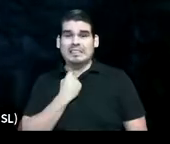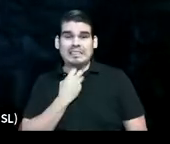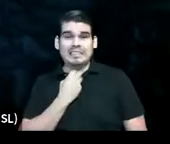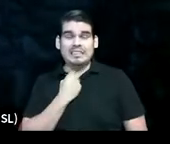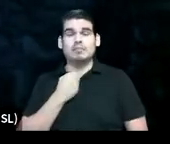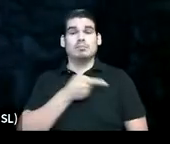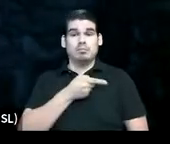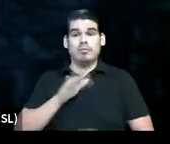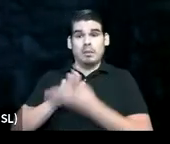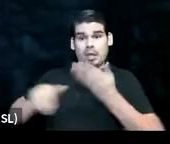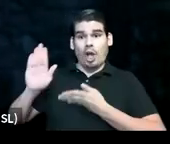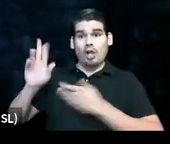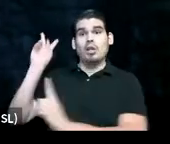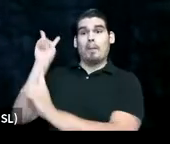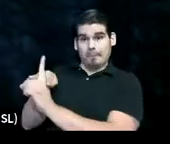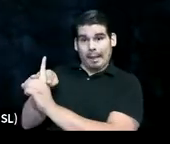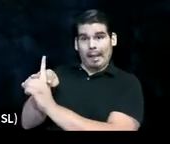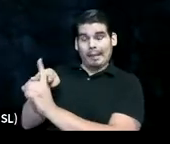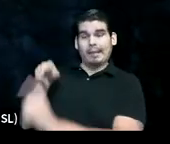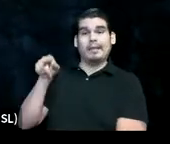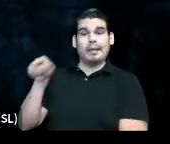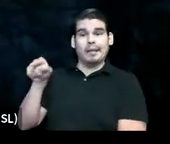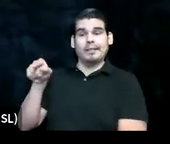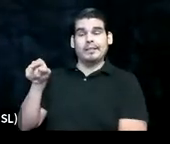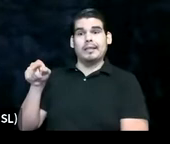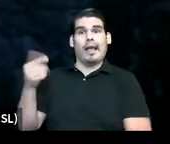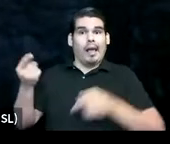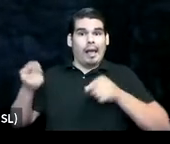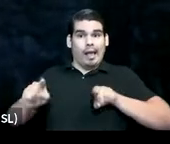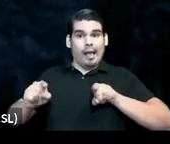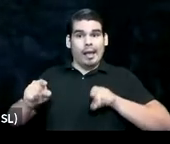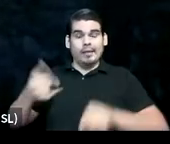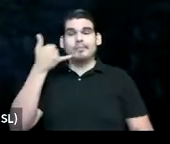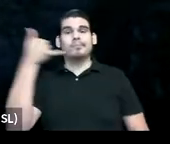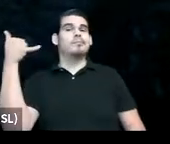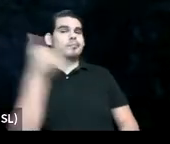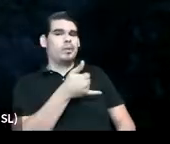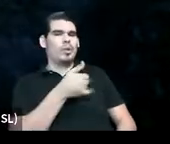They straight up said that to a student who was asking for help. And so I was thinking maybe a resolution in the future will be really nice to